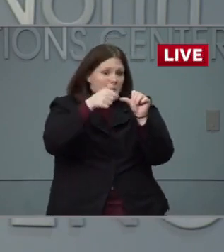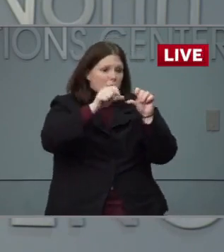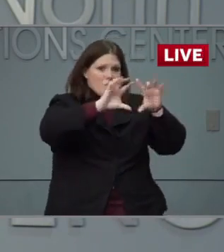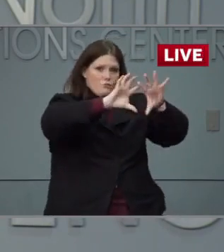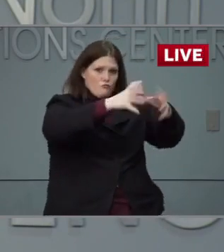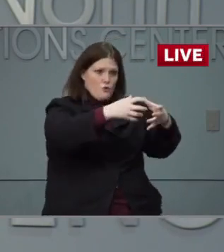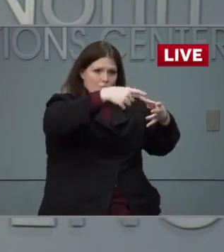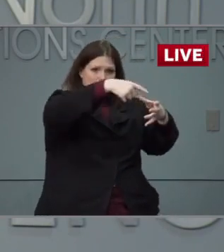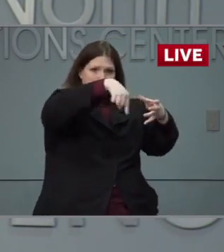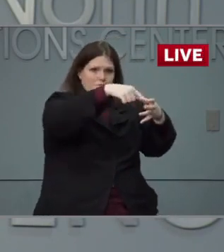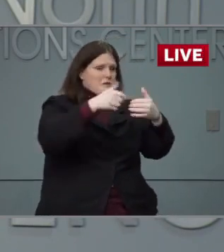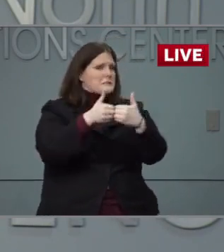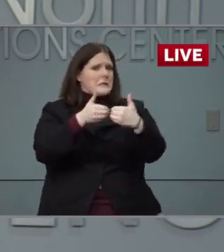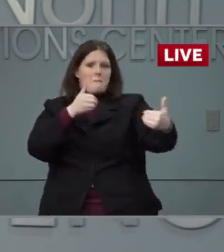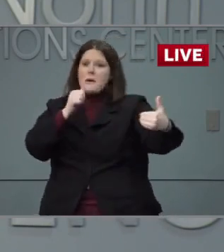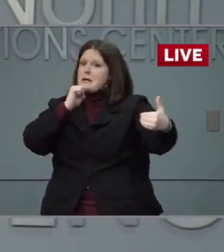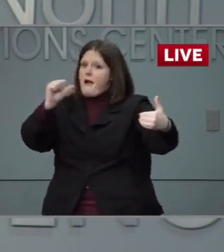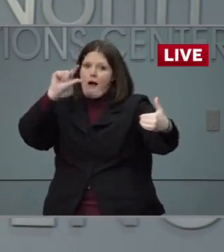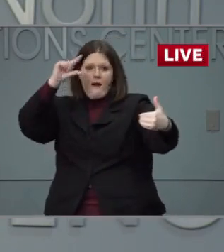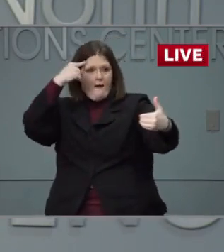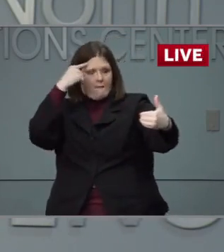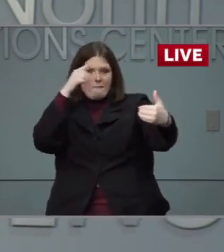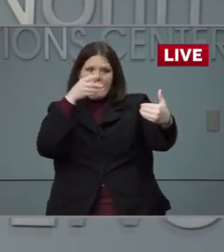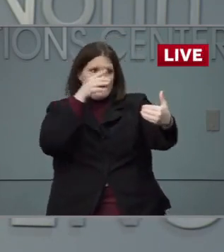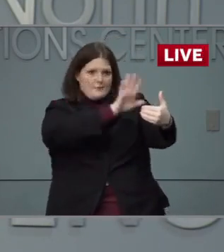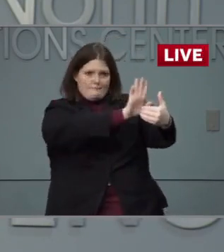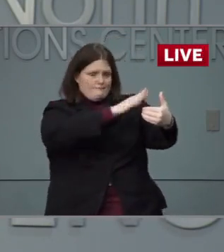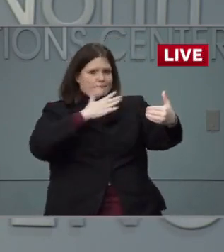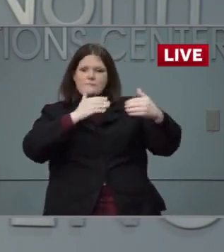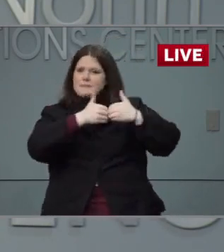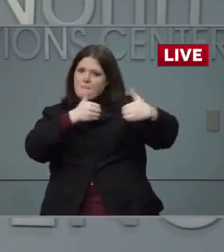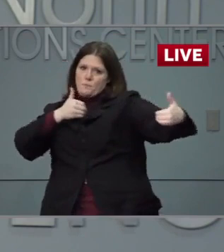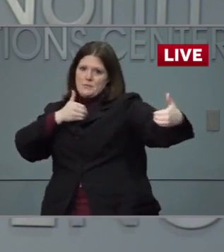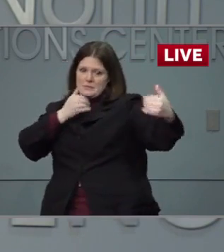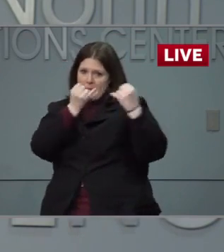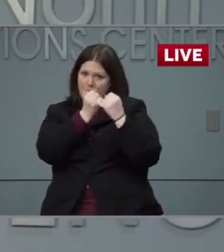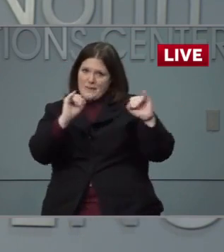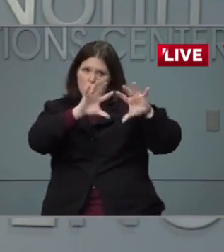IT WAS APPROVED BY AN INDEPENDENT ADVISORY BOARD OF HEALTH EXPERTS.